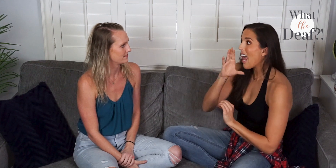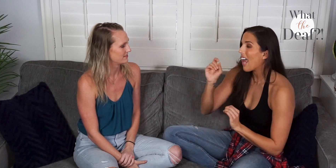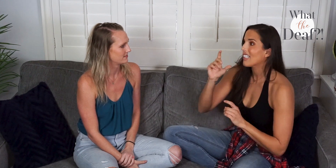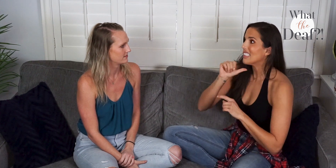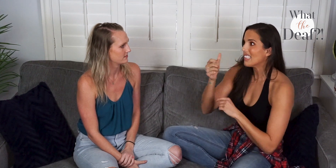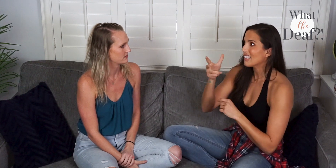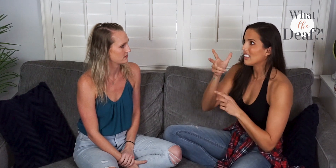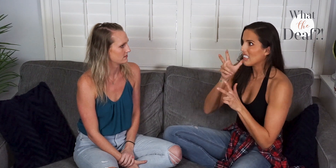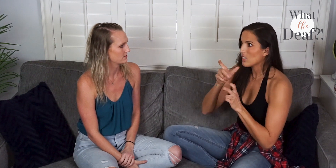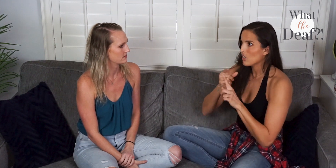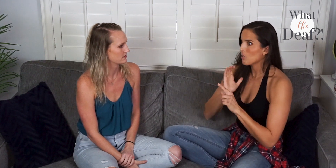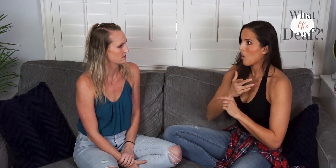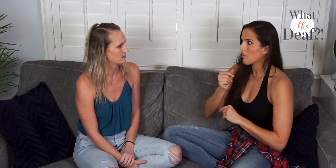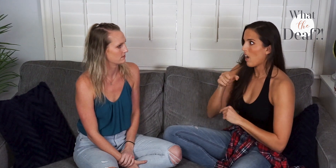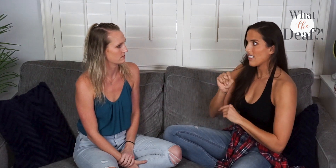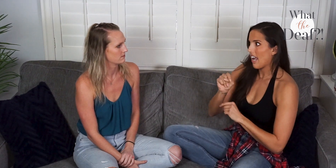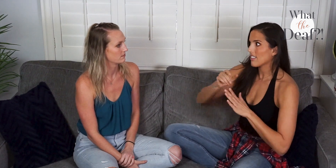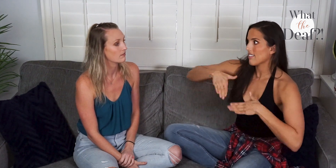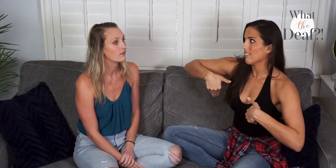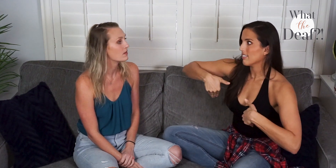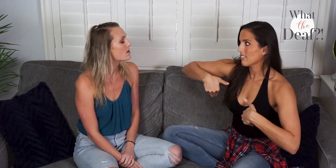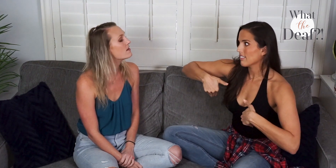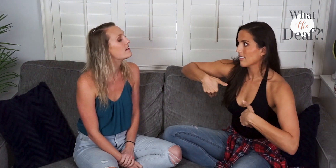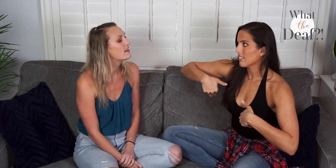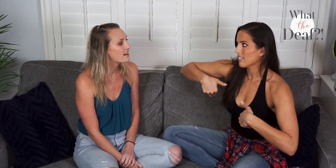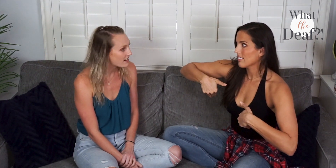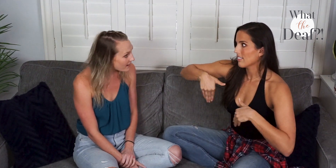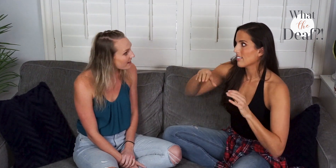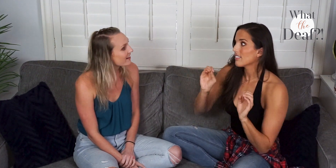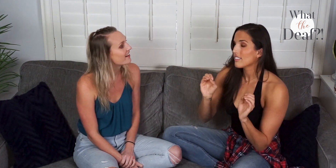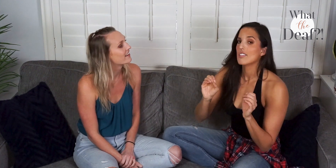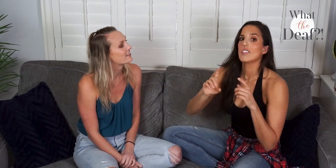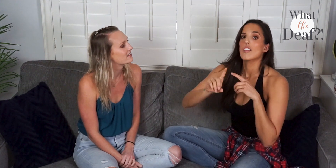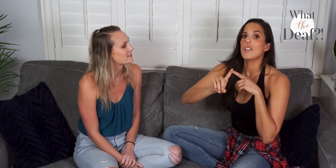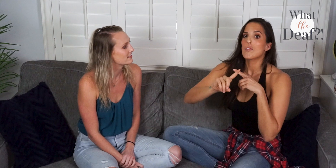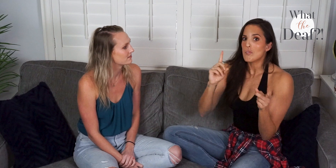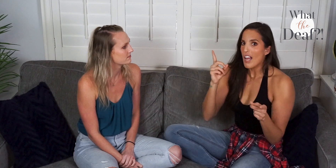Literally nothing and he didn't listen to our podcasts yet. Okay.